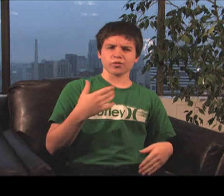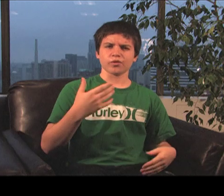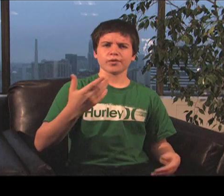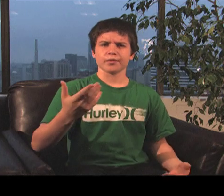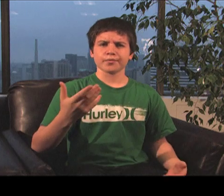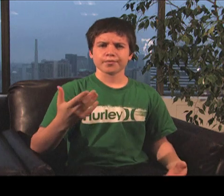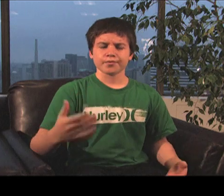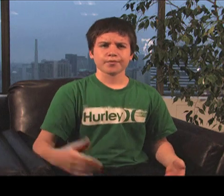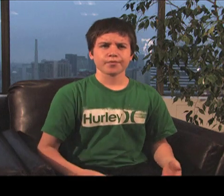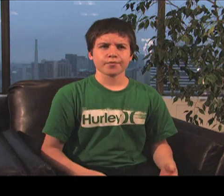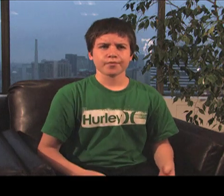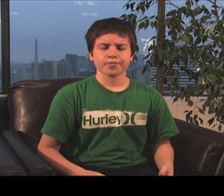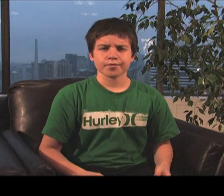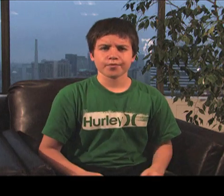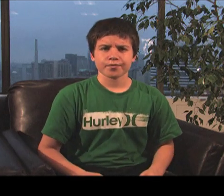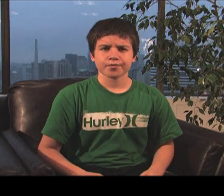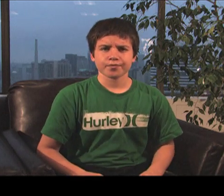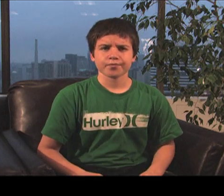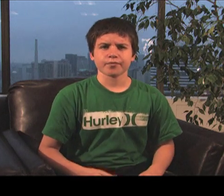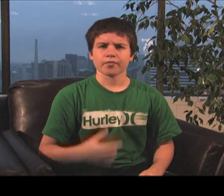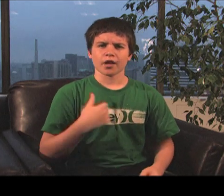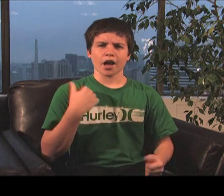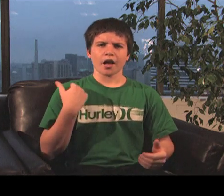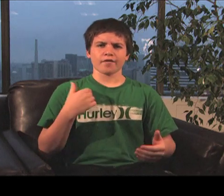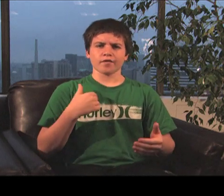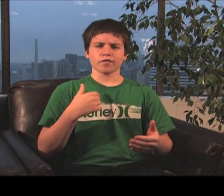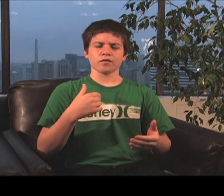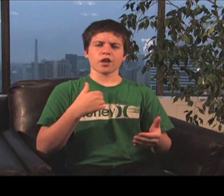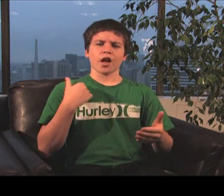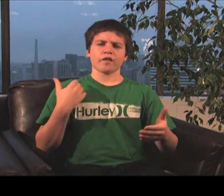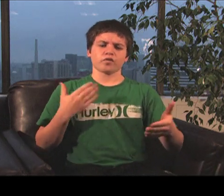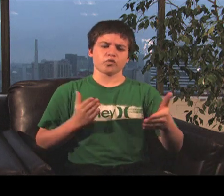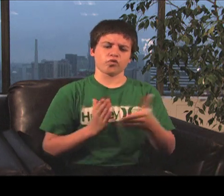I'm wondering about those limitations that will be placed on me.